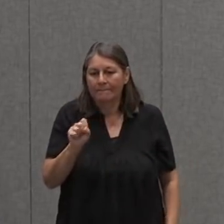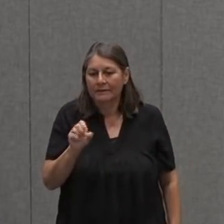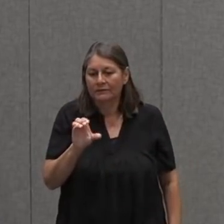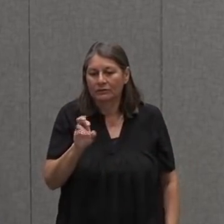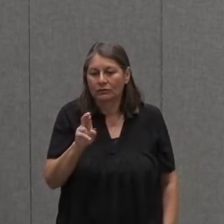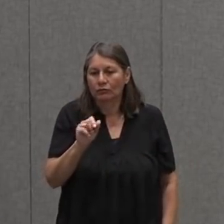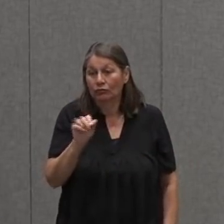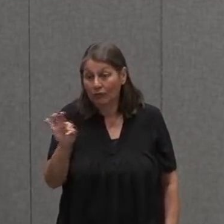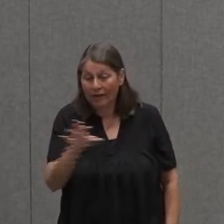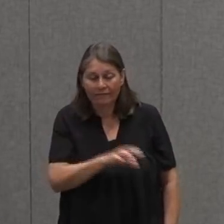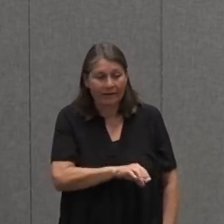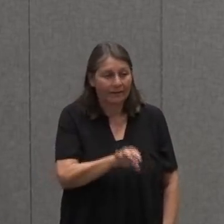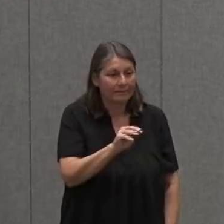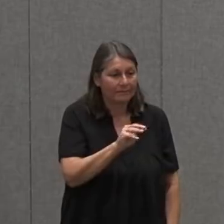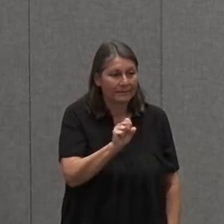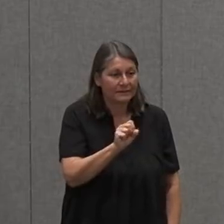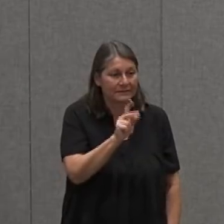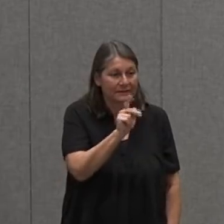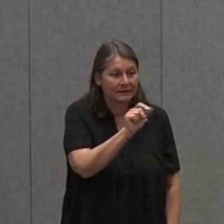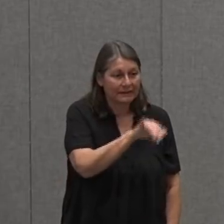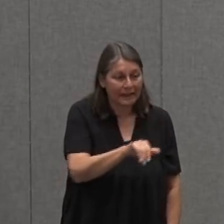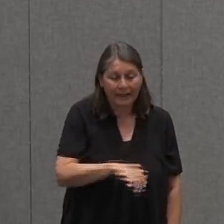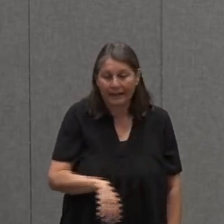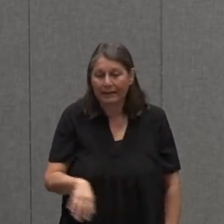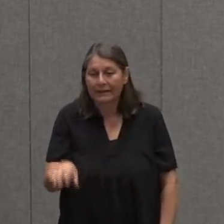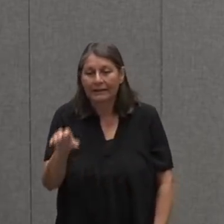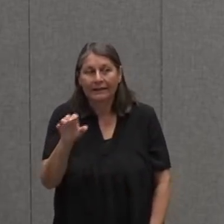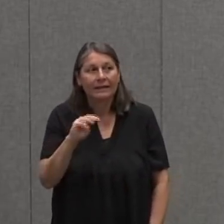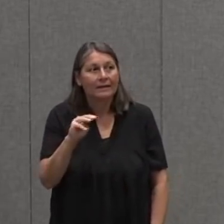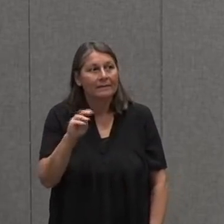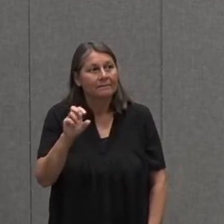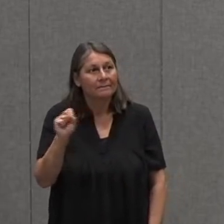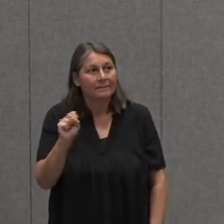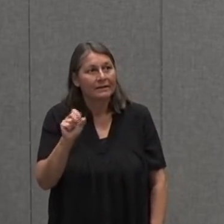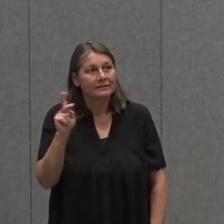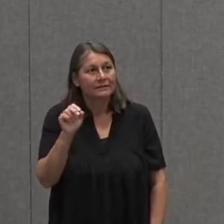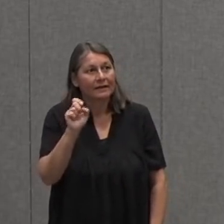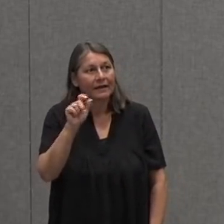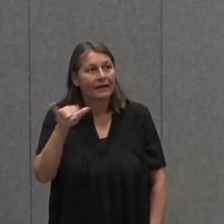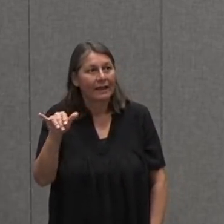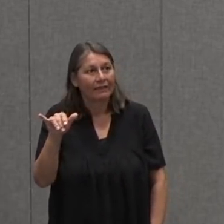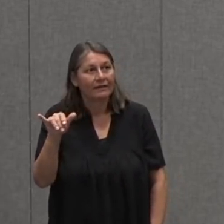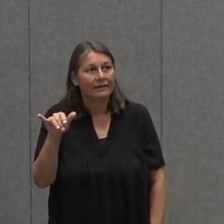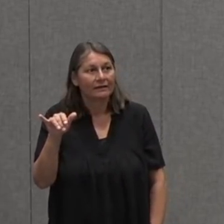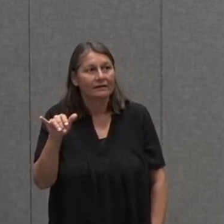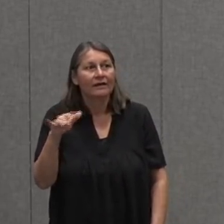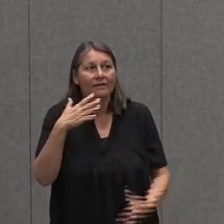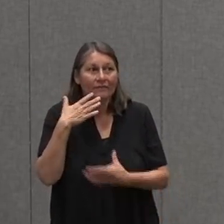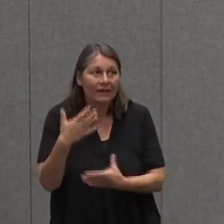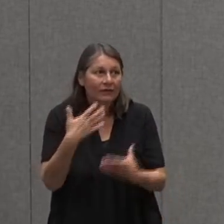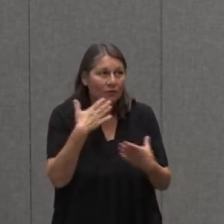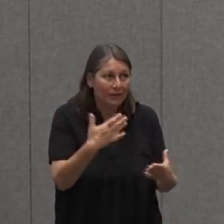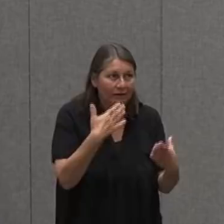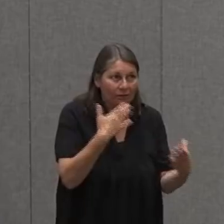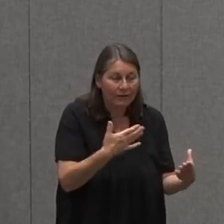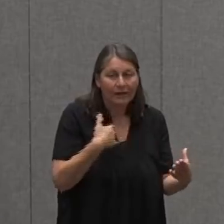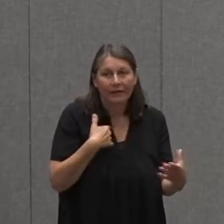and Ms. Kathy for the wonderful things that they showed you. And again I just want to thank you guys for tuning in